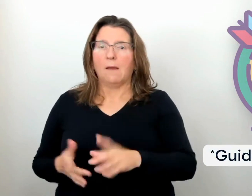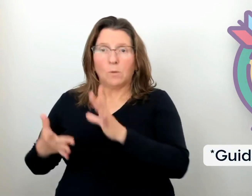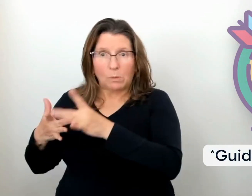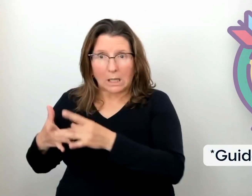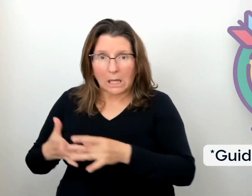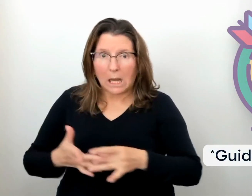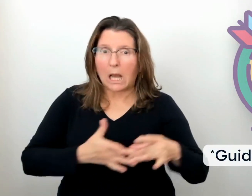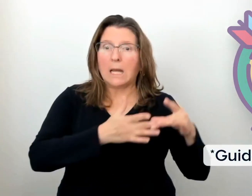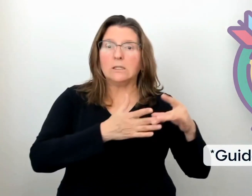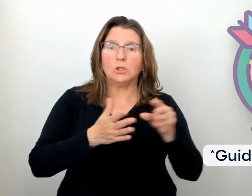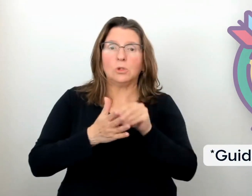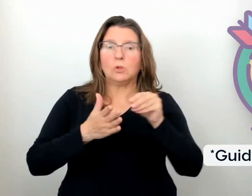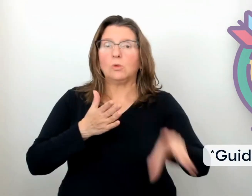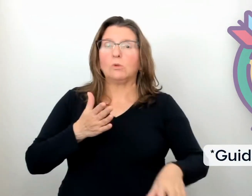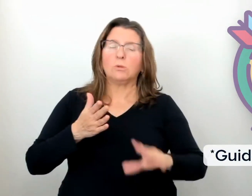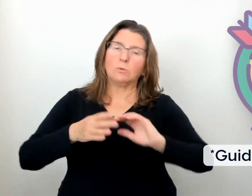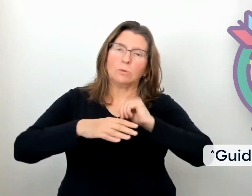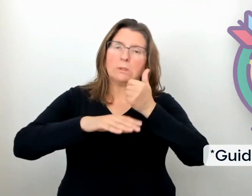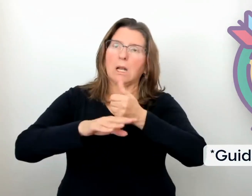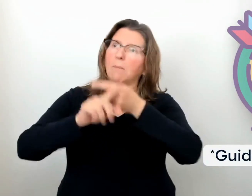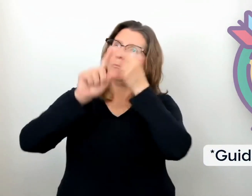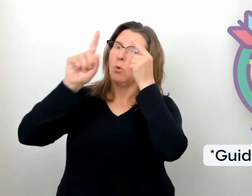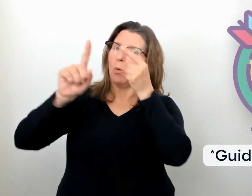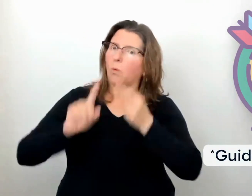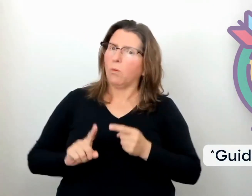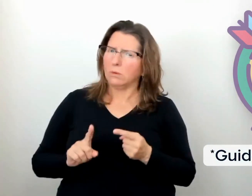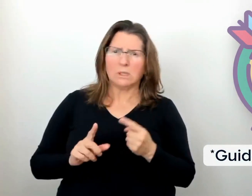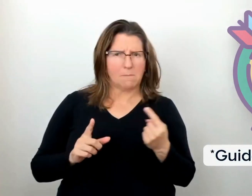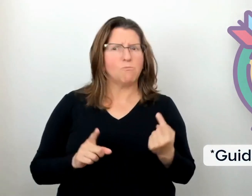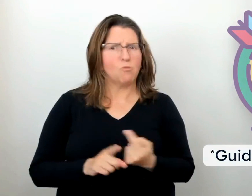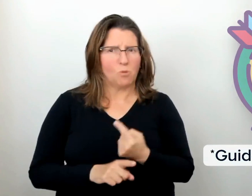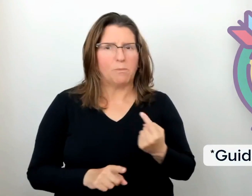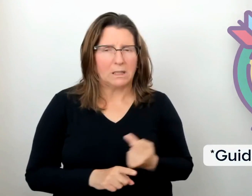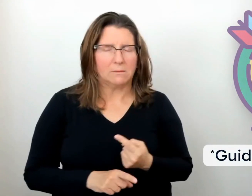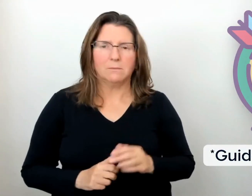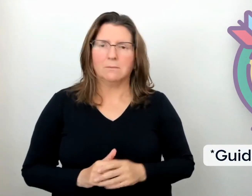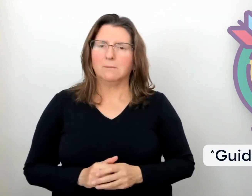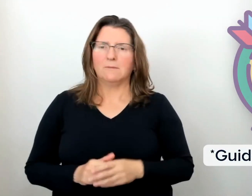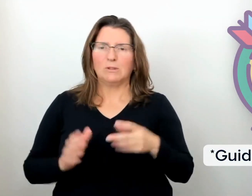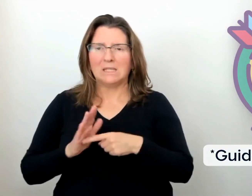Students need to be guided to set realistic goals.